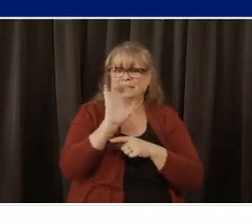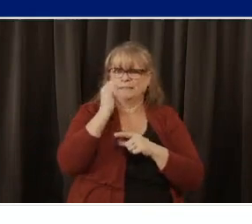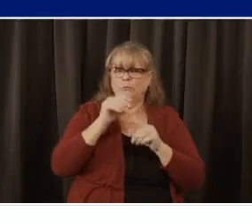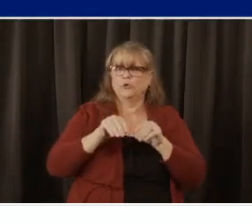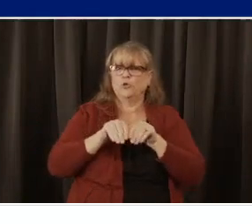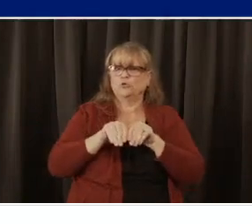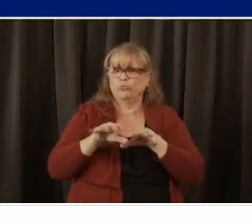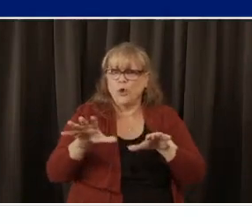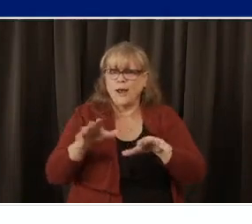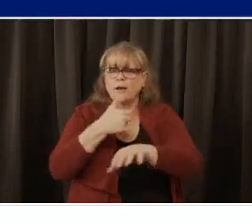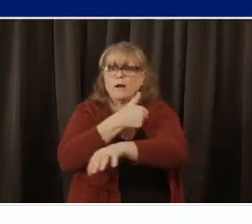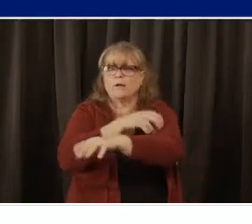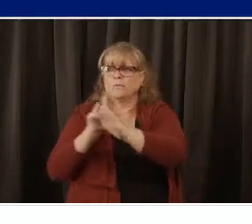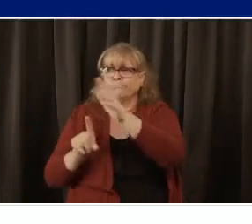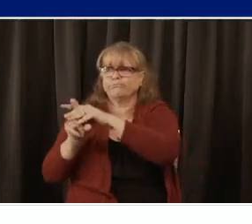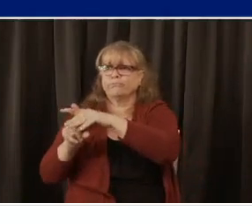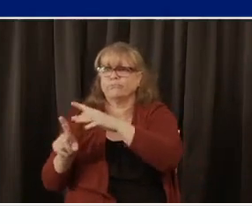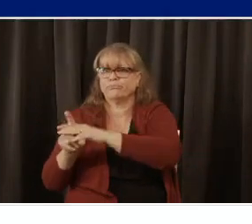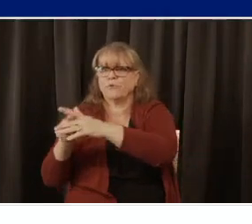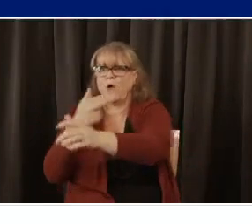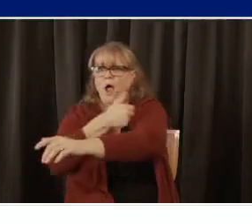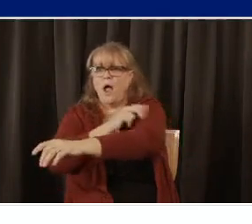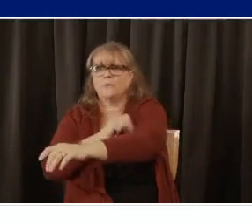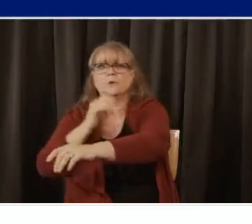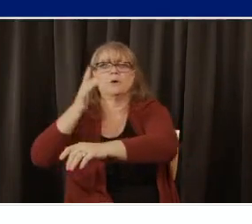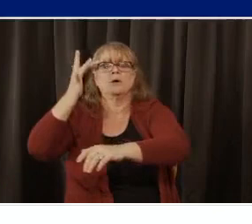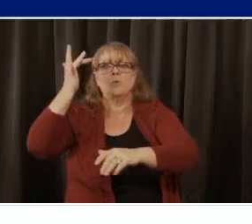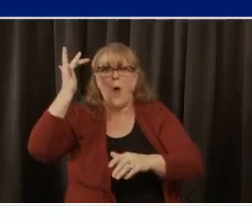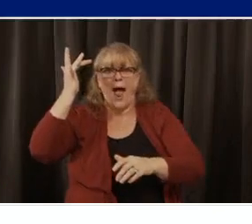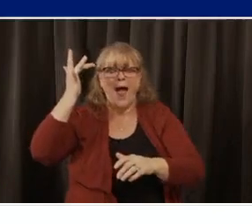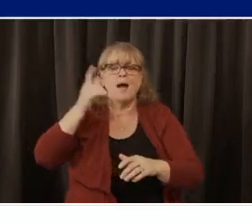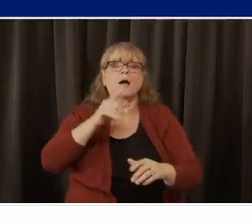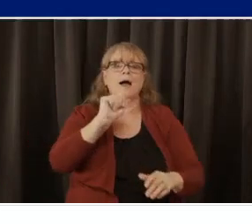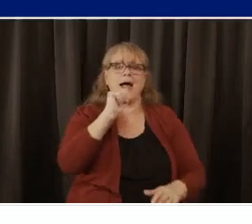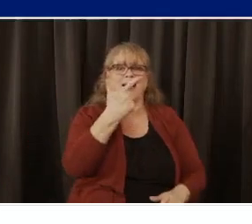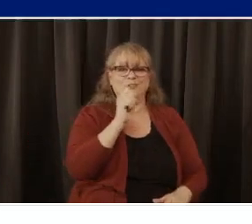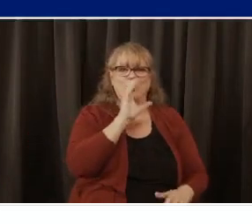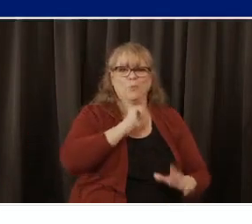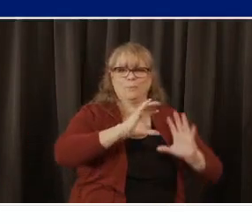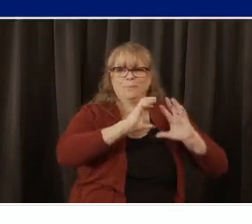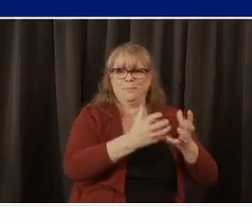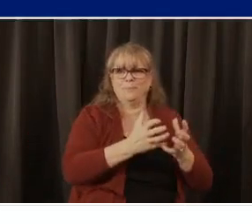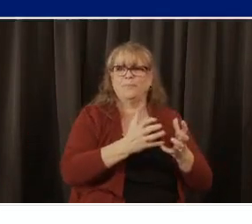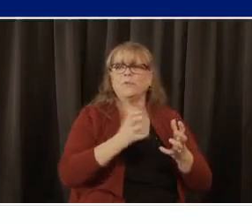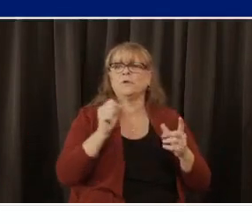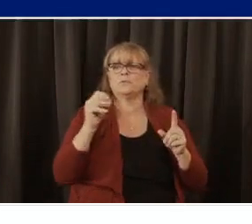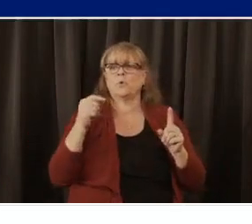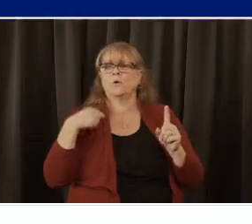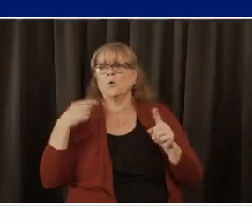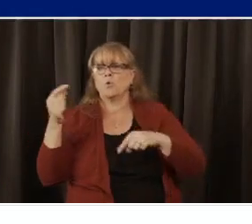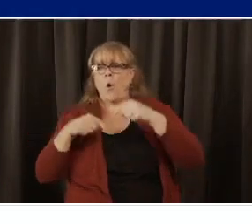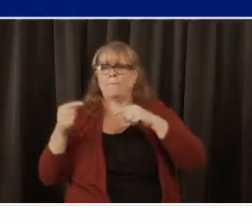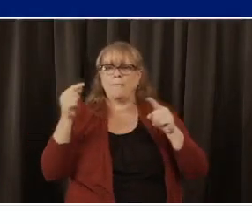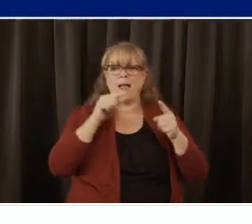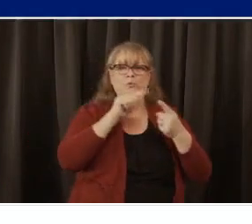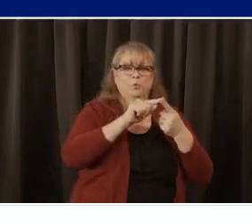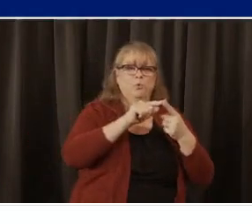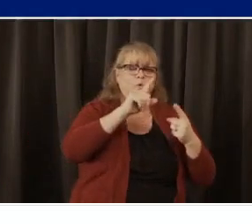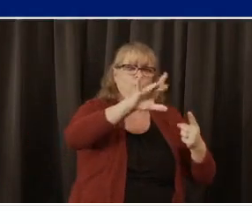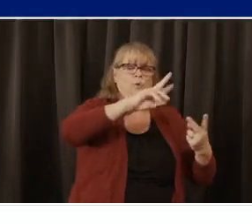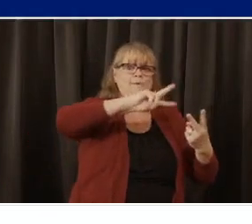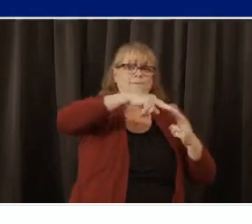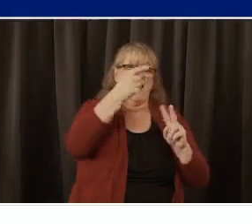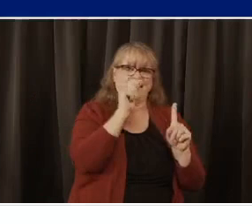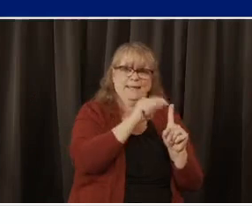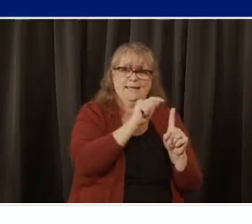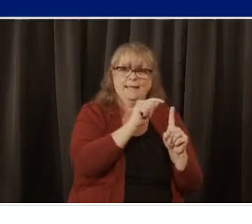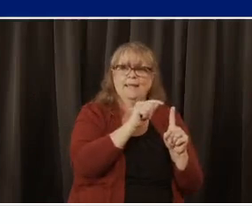Carlos had 1472 cases of the B 117 or UK variant 24 cases of the B 1351 or South African variant